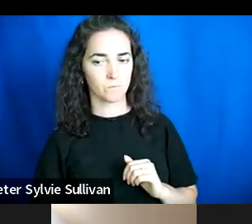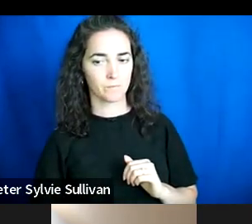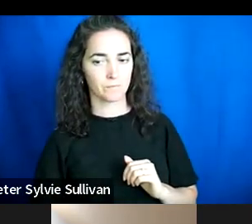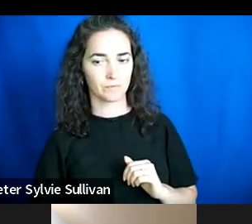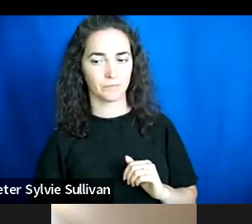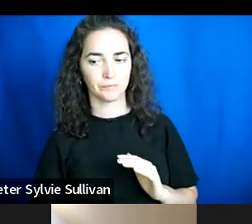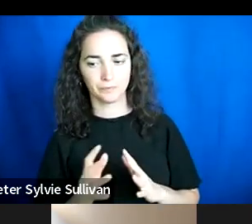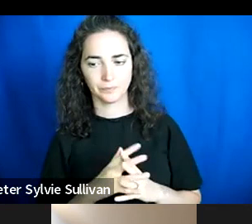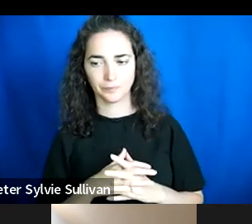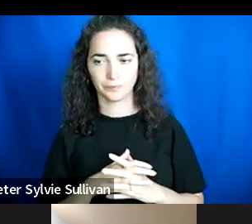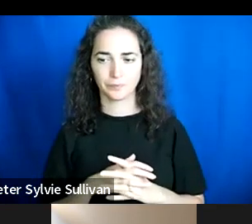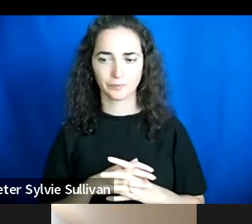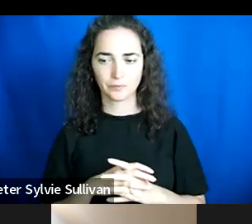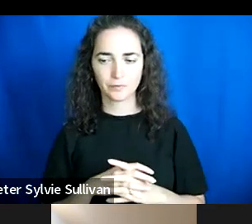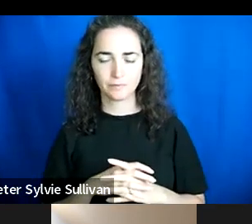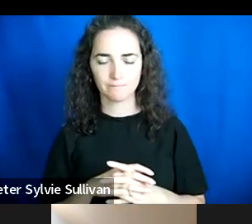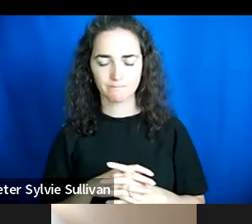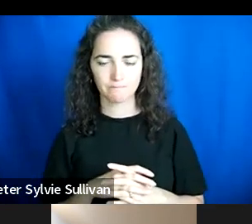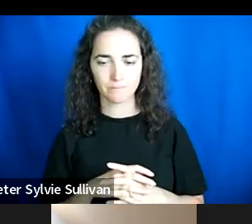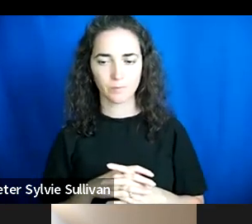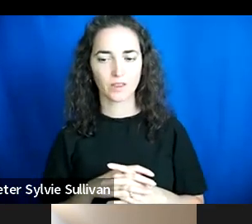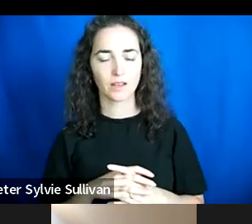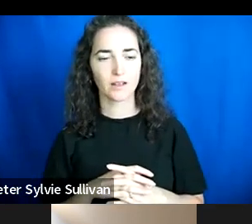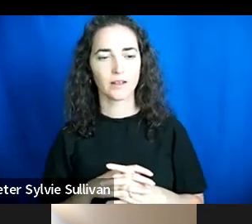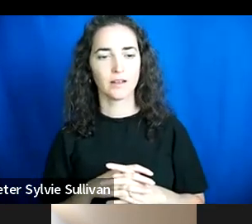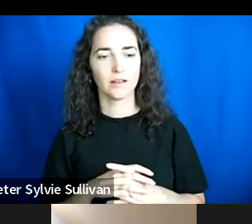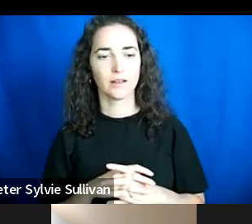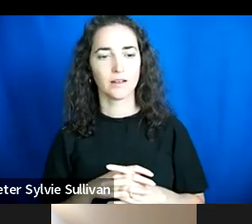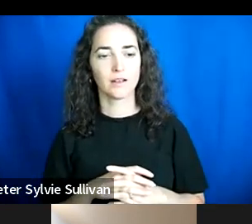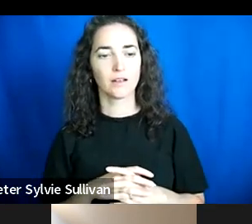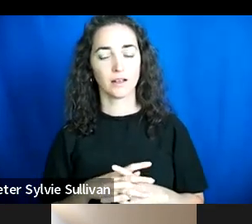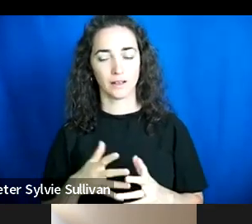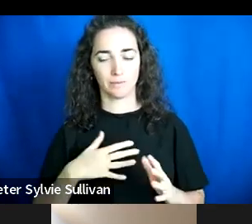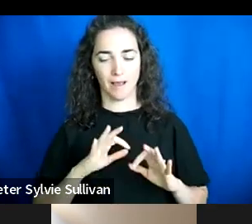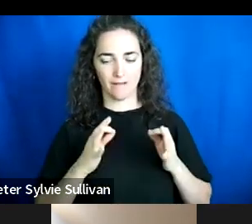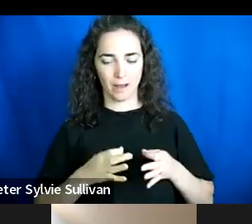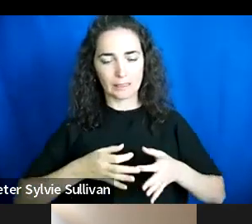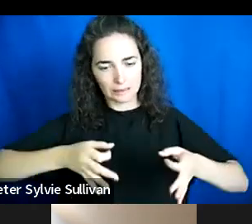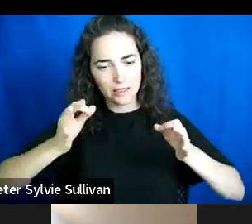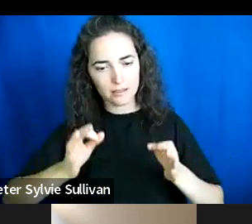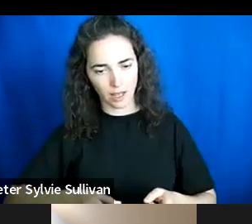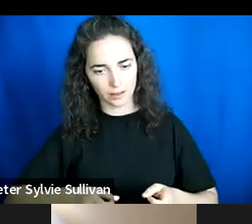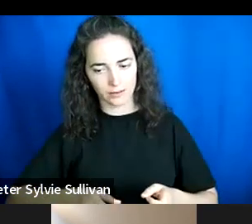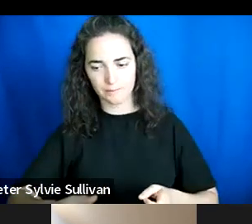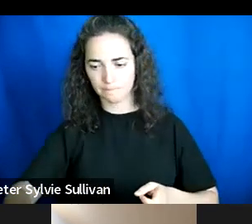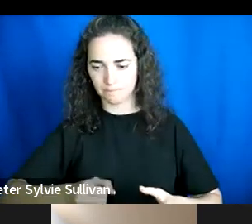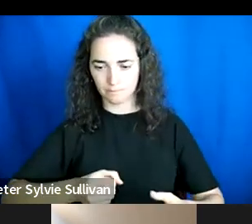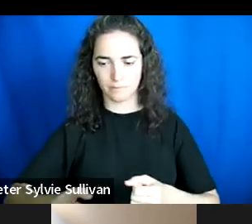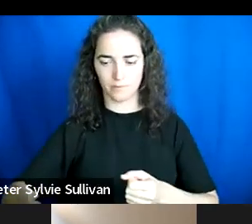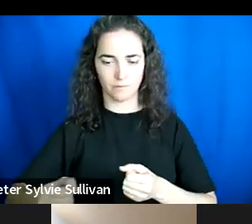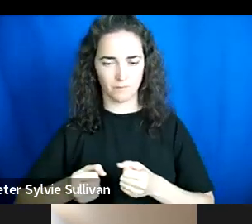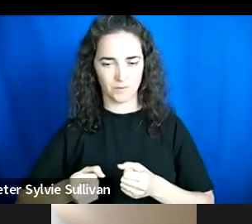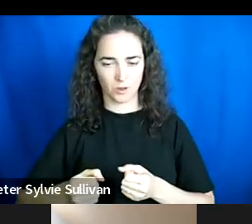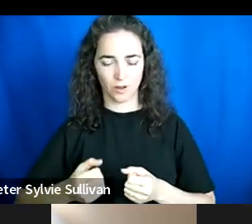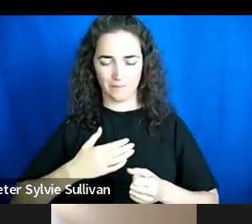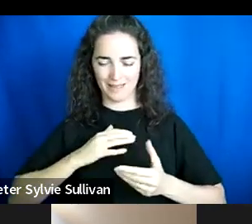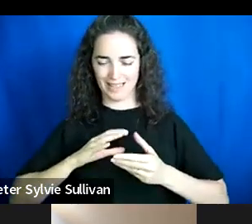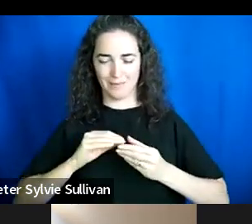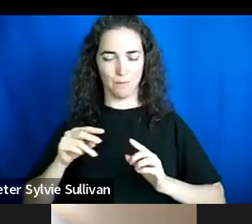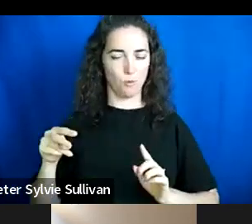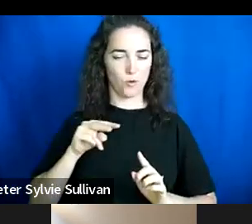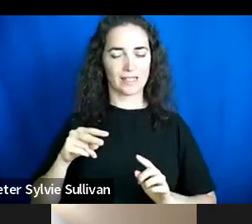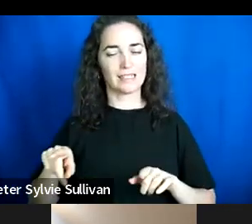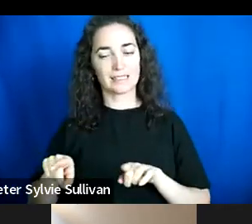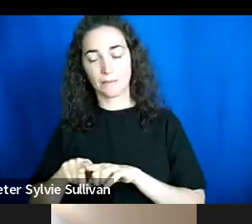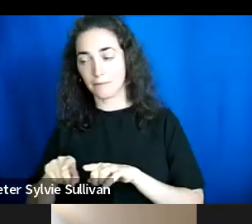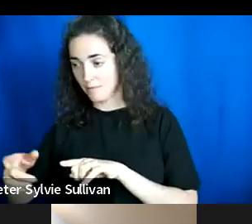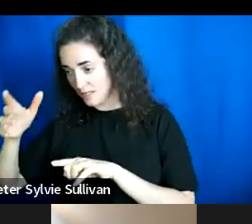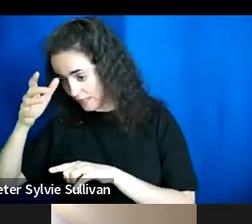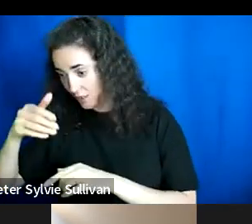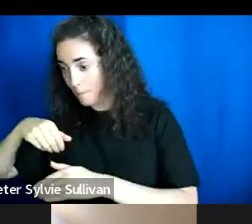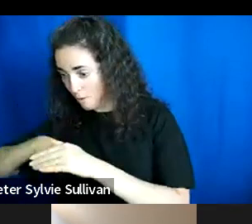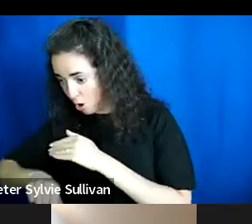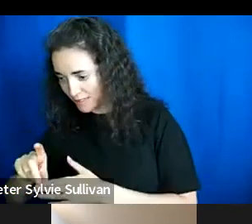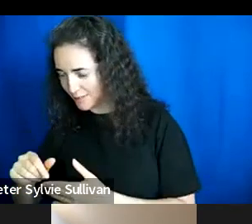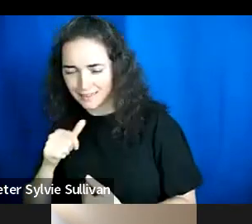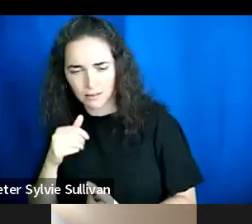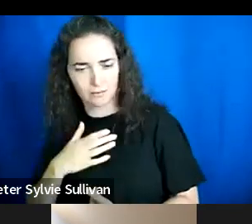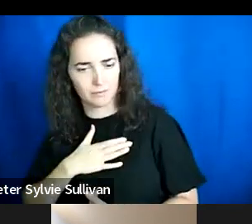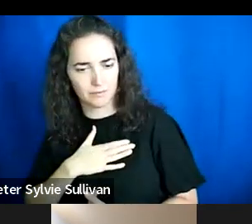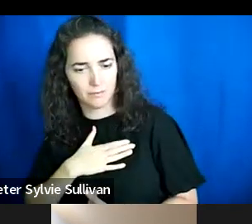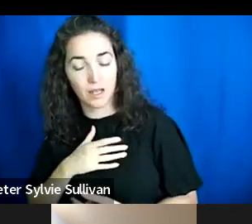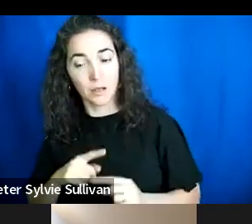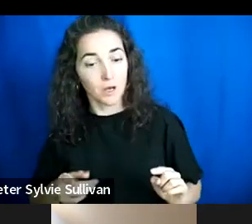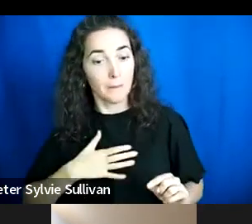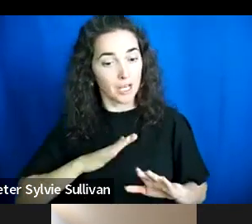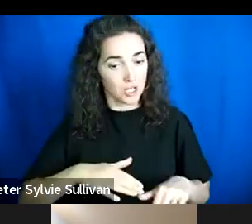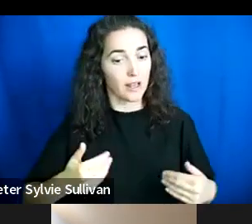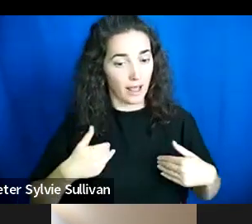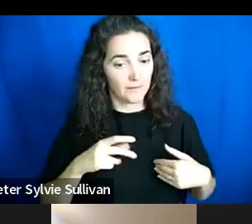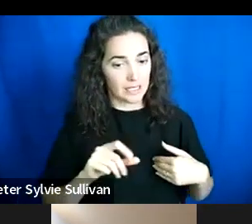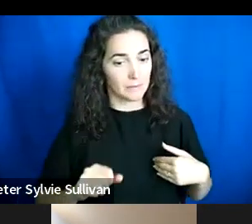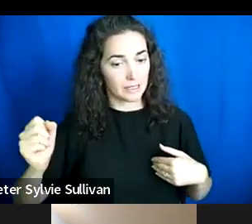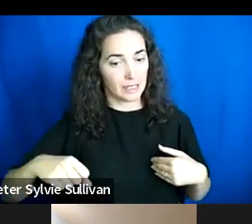We we we we're, in this by choice so I can't speak to, you know, is is if I was a birth parent of a child of disabilities, but I have a parent of children's buildings but it's it